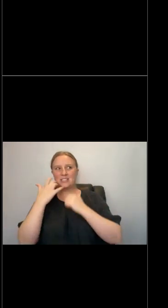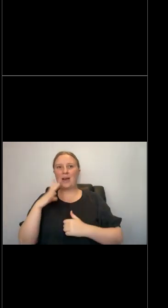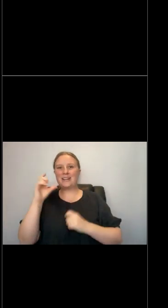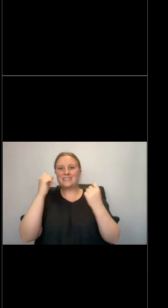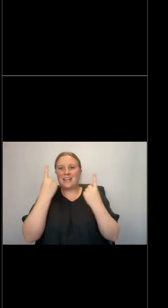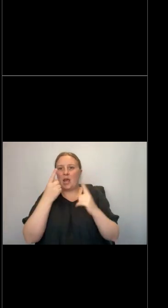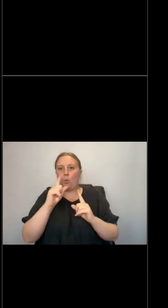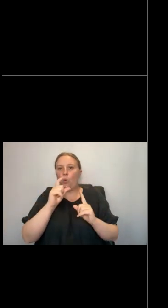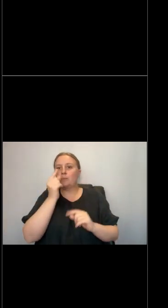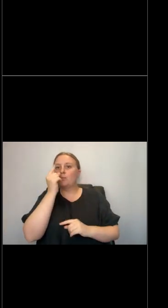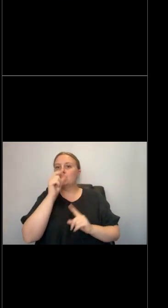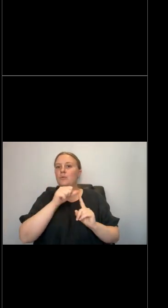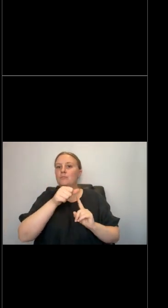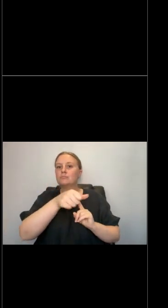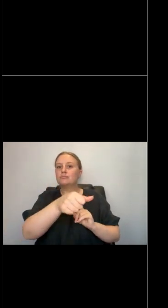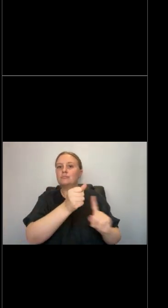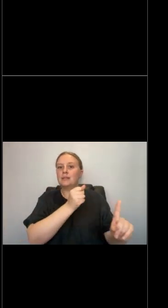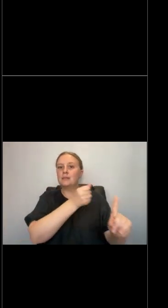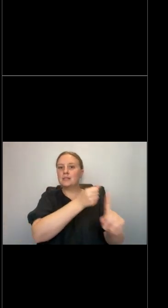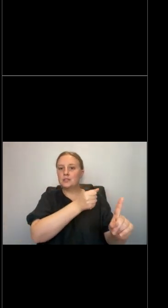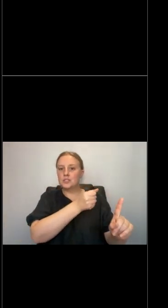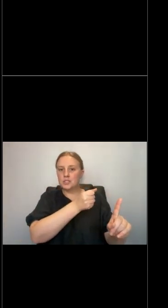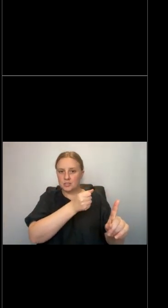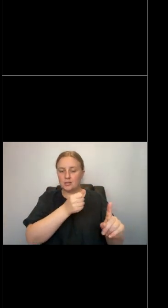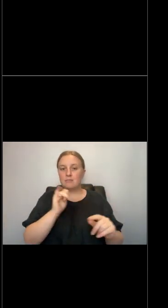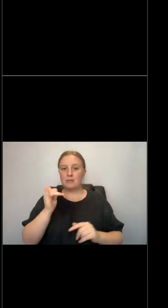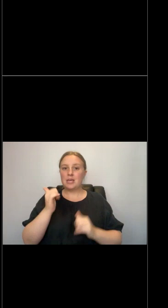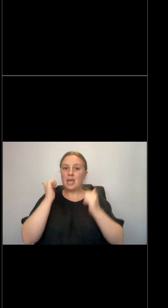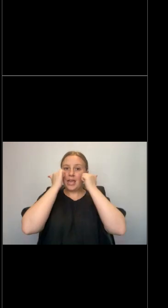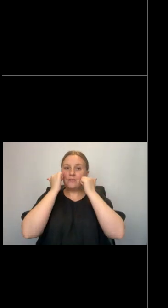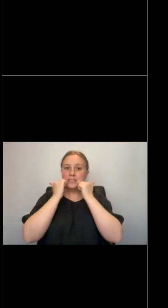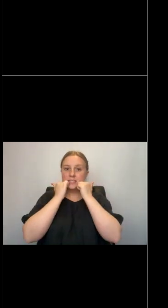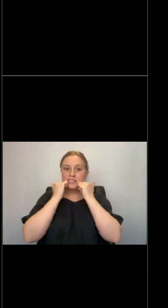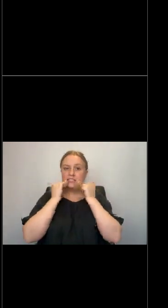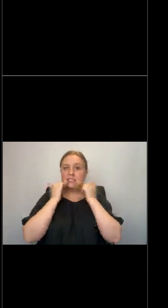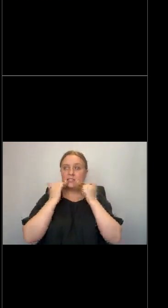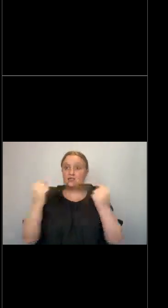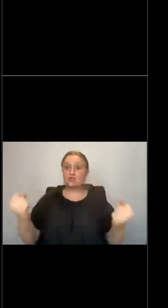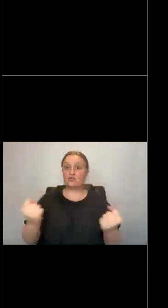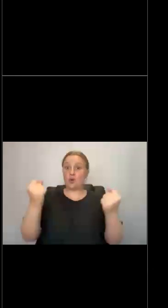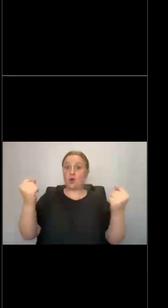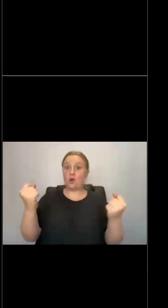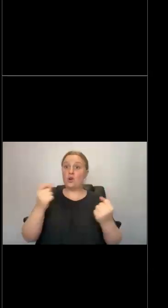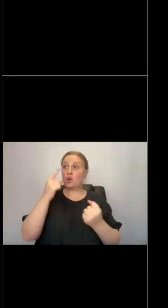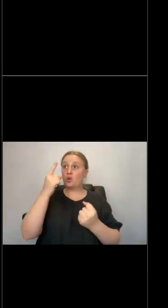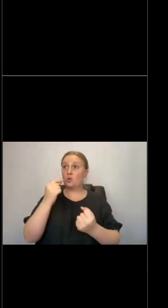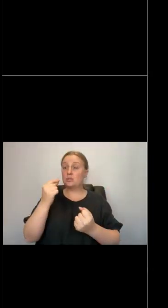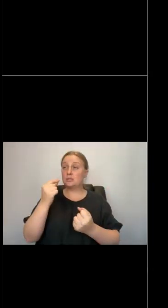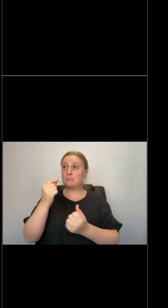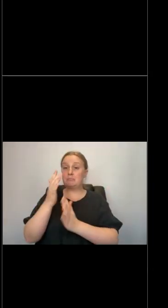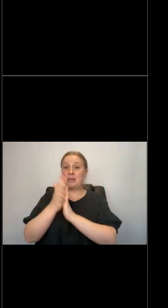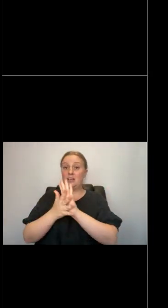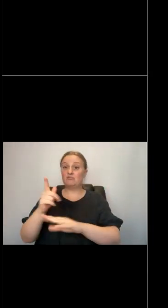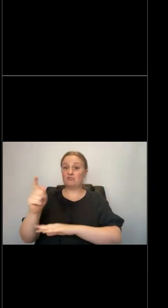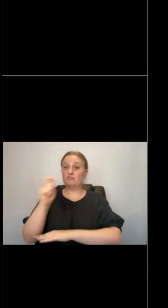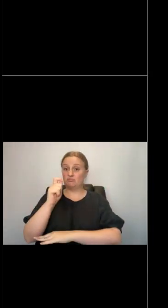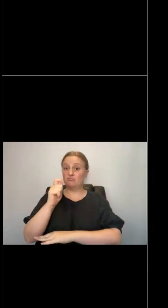the evidence might be that it's likely that some it's it's quite strong and it could be could lead to a conviction. And six,